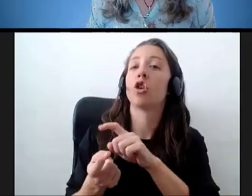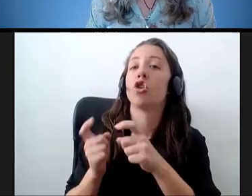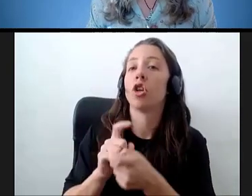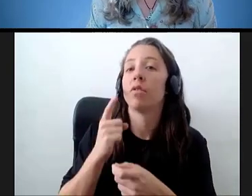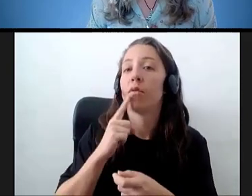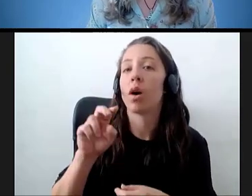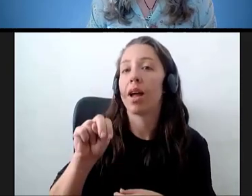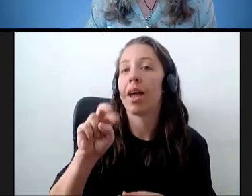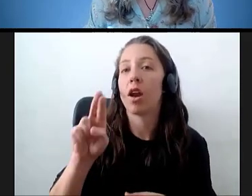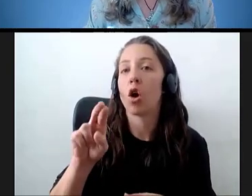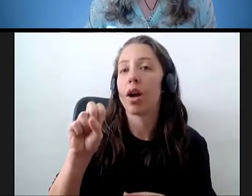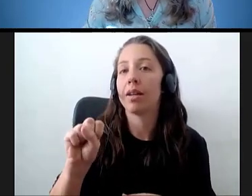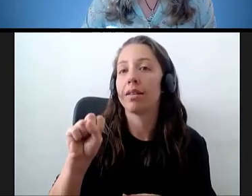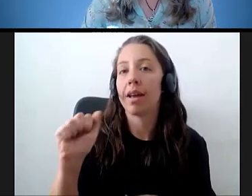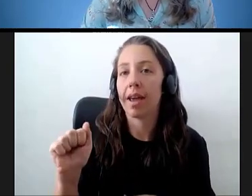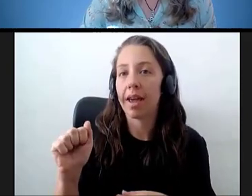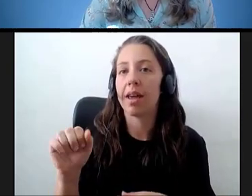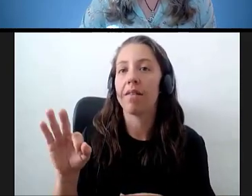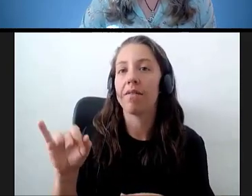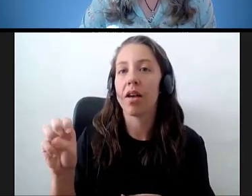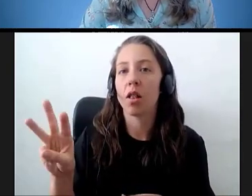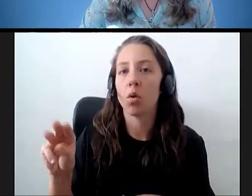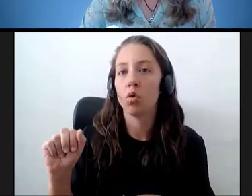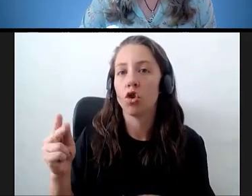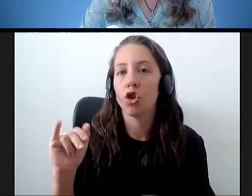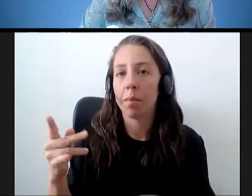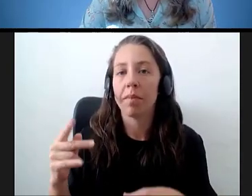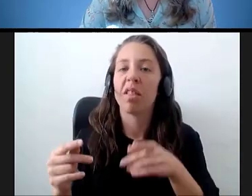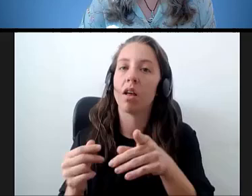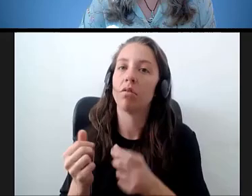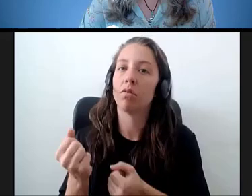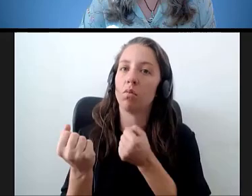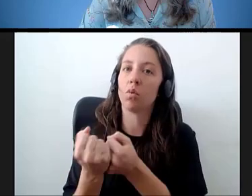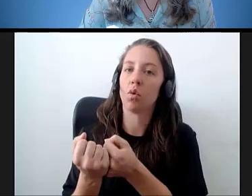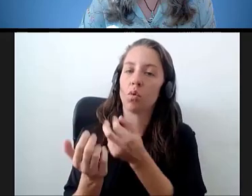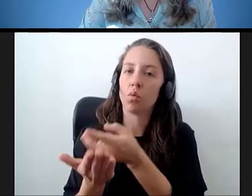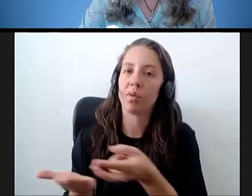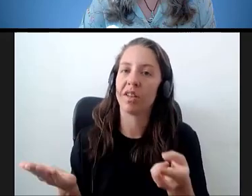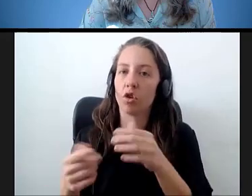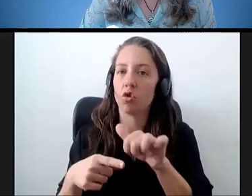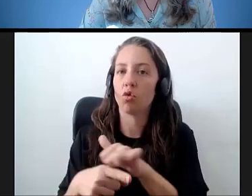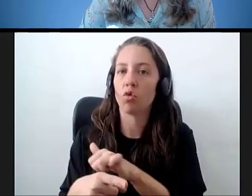which support valuable, individualized research training programs for developing scientists.